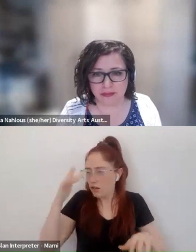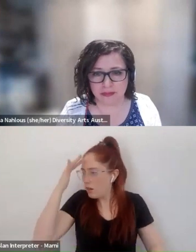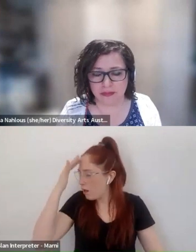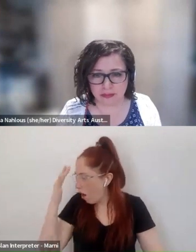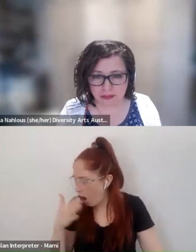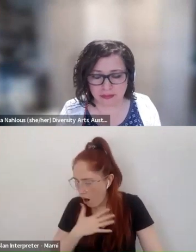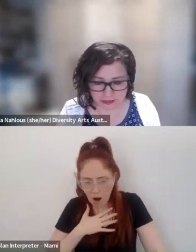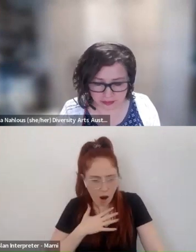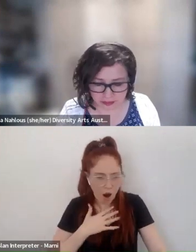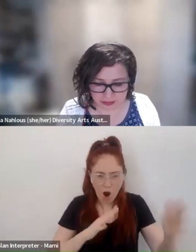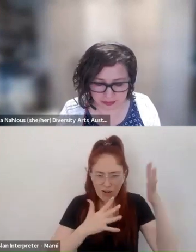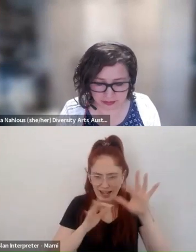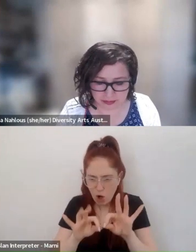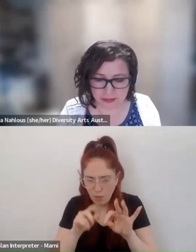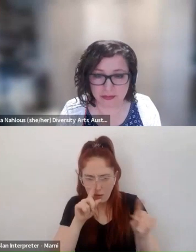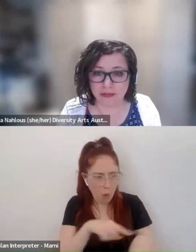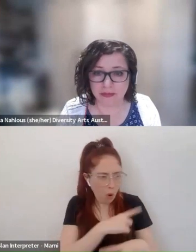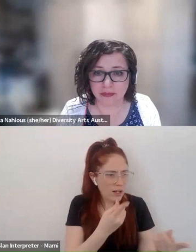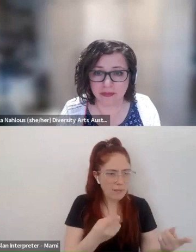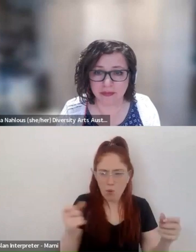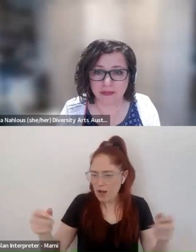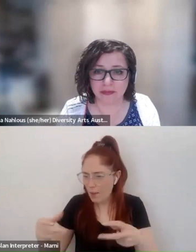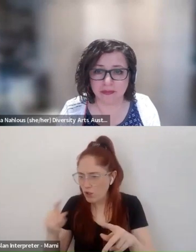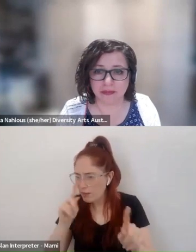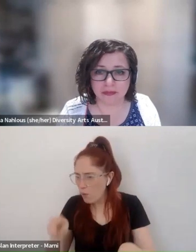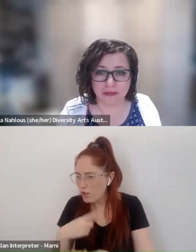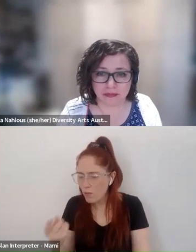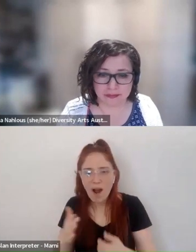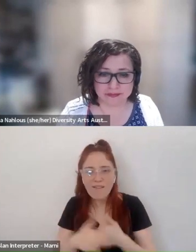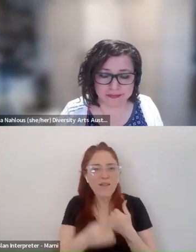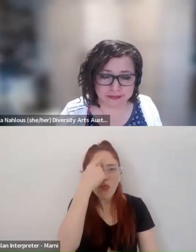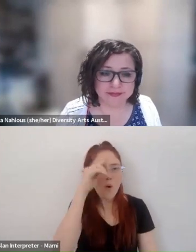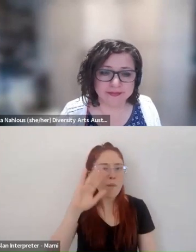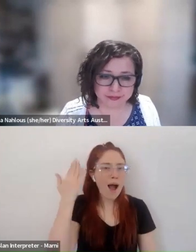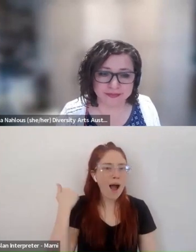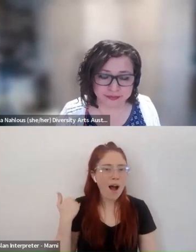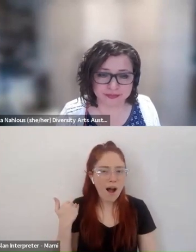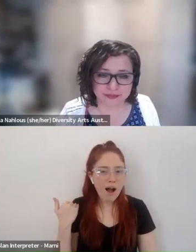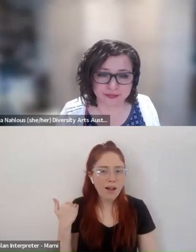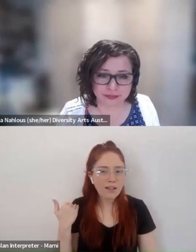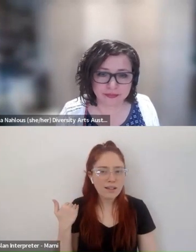I sort of hadn't clocked that, I guess, because so we in, in the